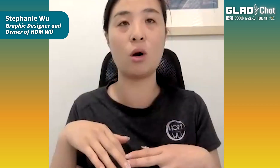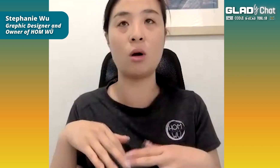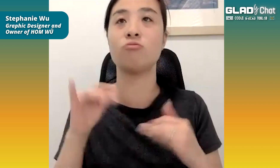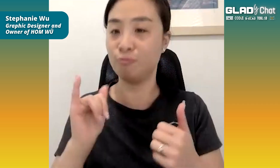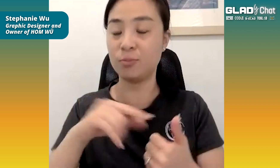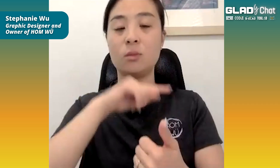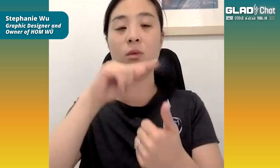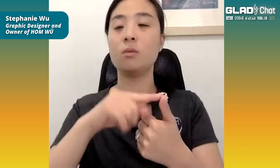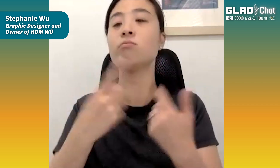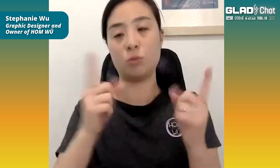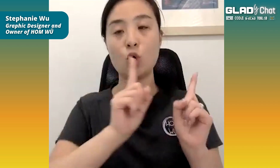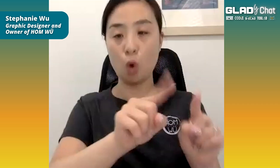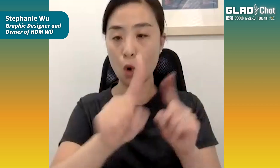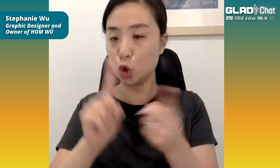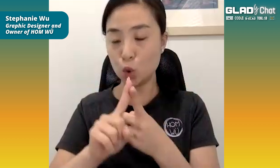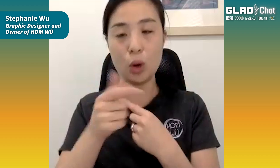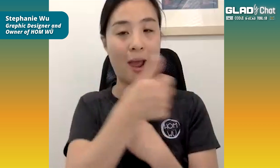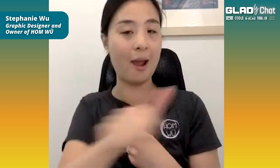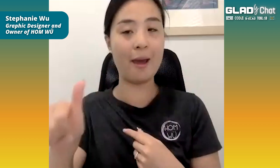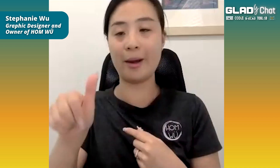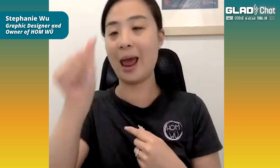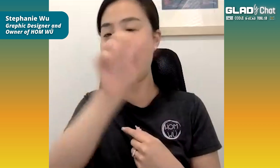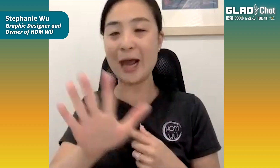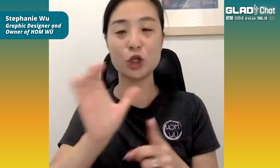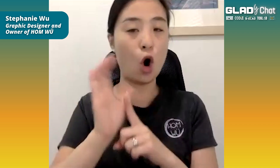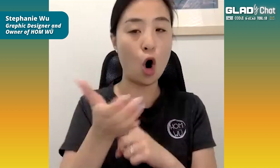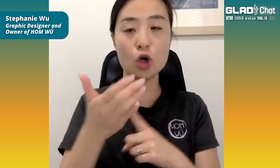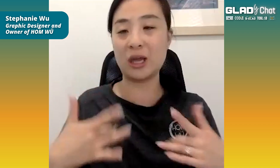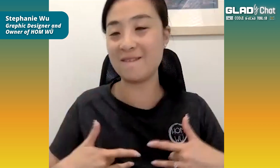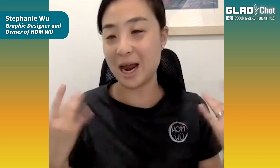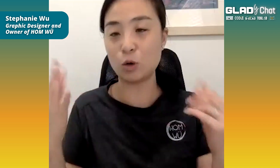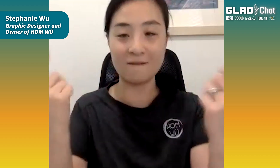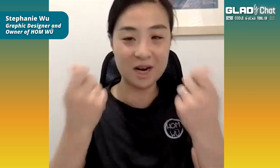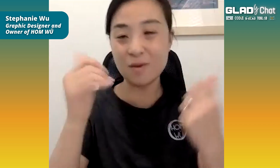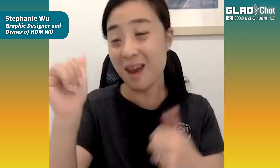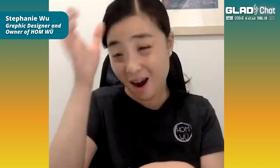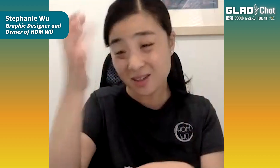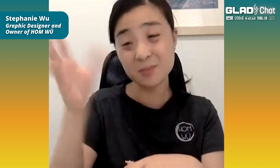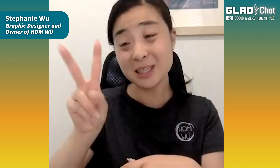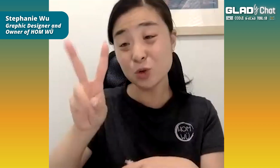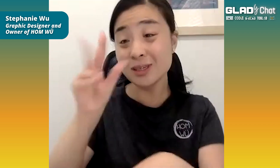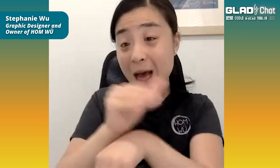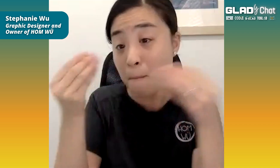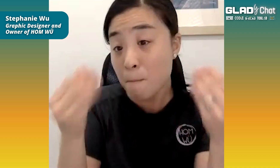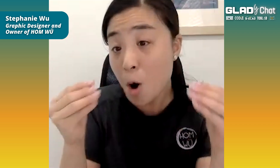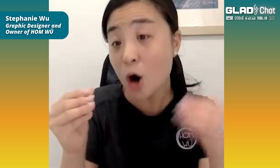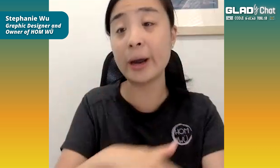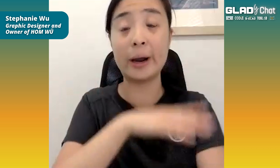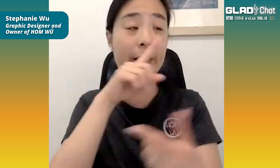First, go to Asian cultural events and festivals, like 626 Night Market.